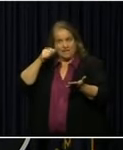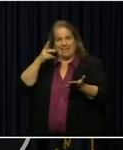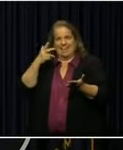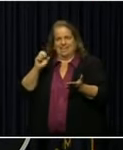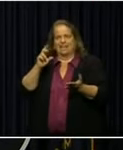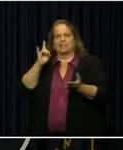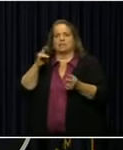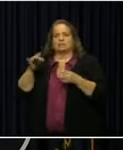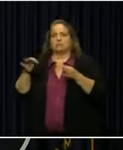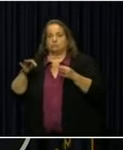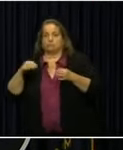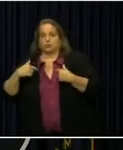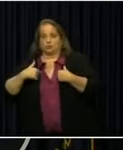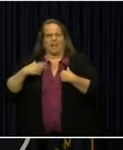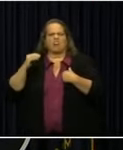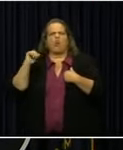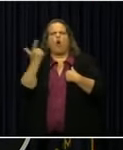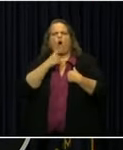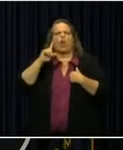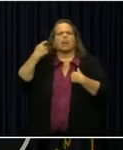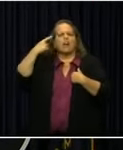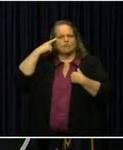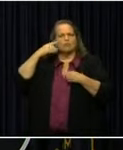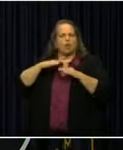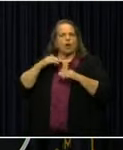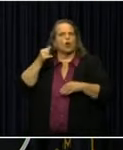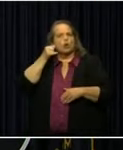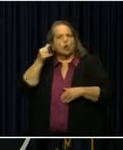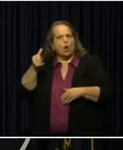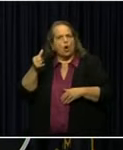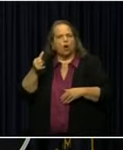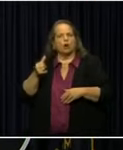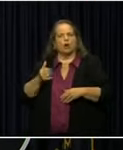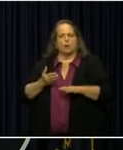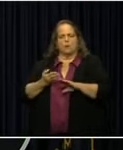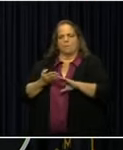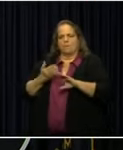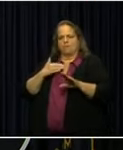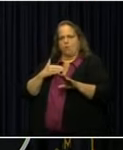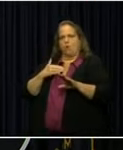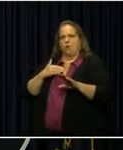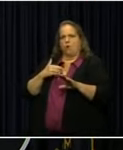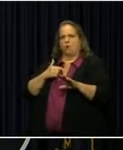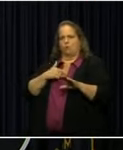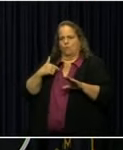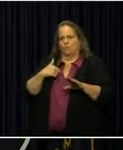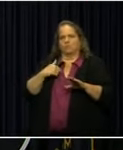PROTECT PEOPLE.